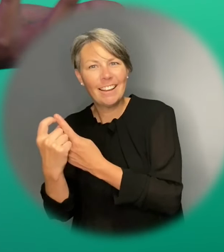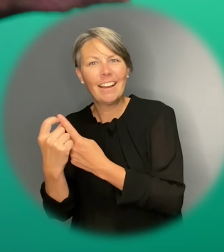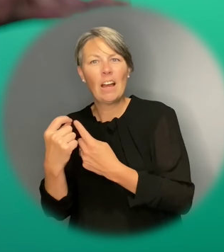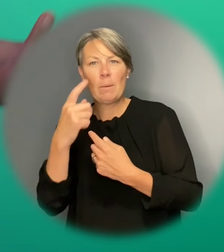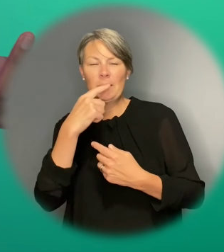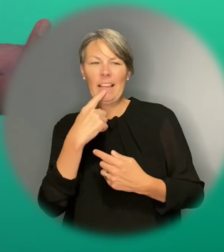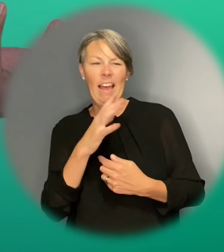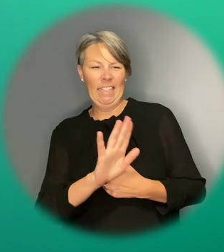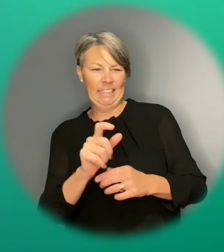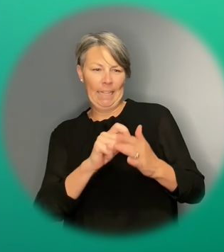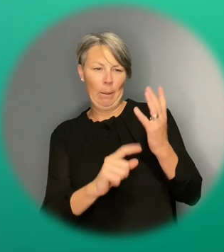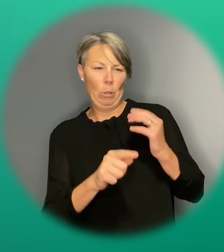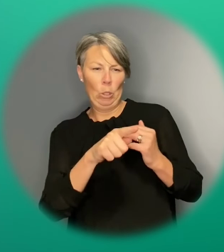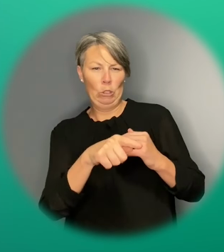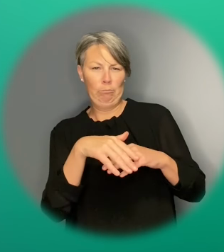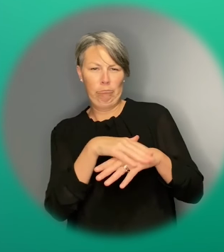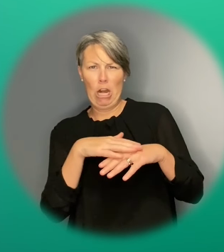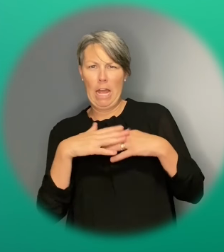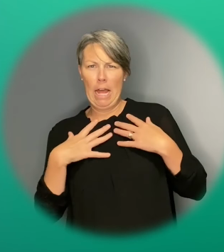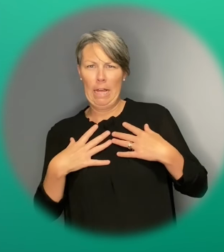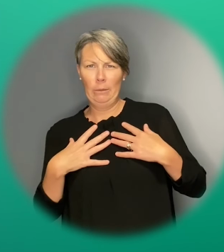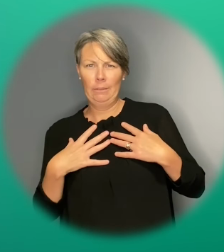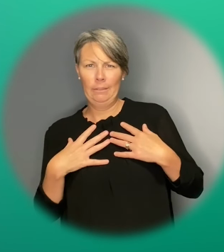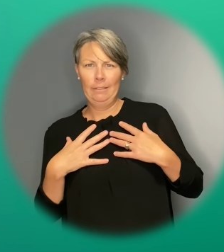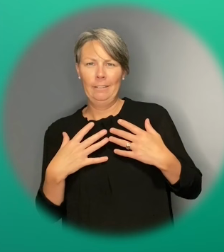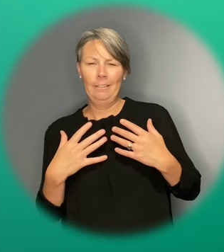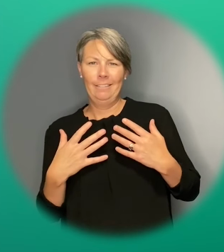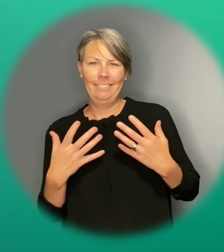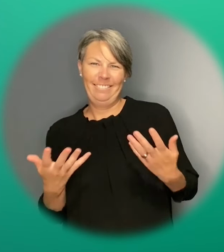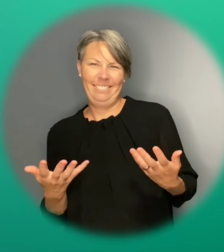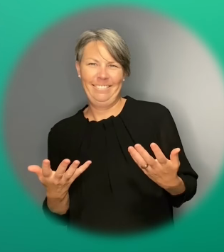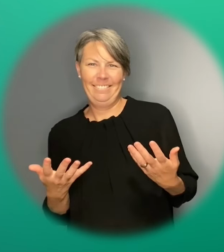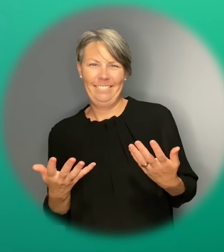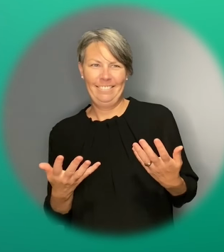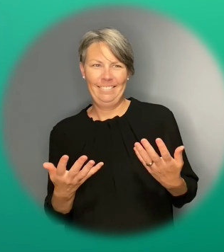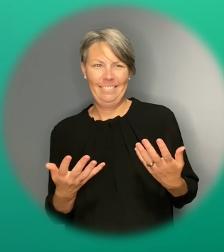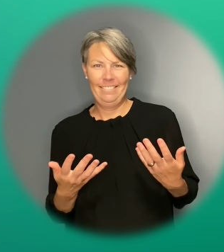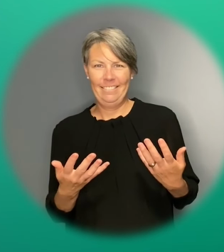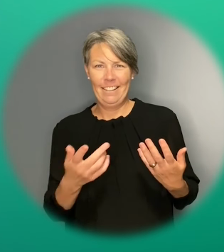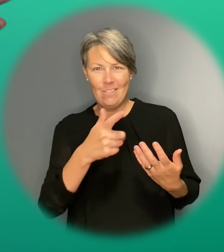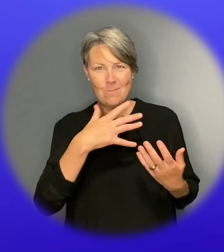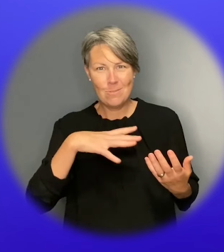Or for example like even when people want to know about my disability or my sexuality my race often comes first.